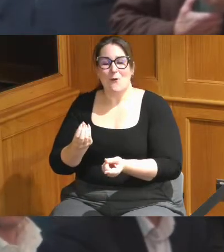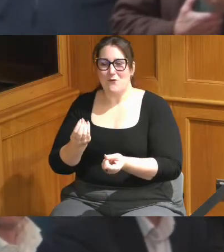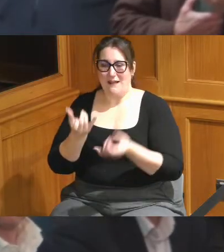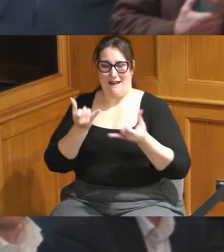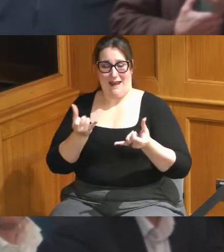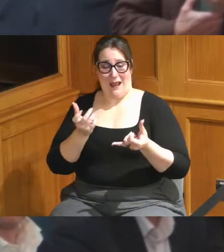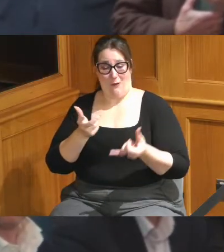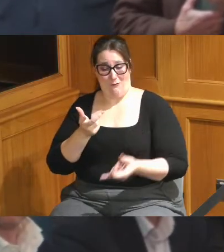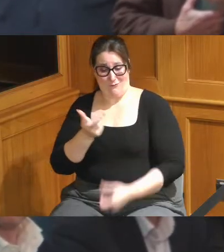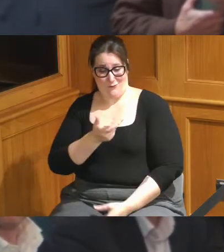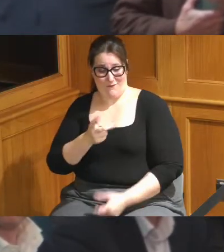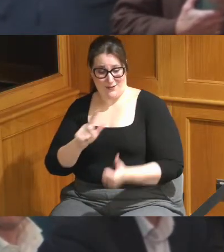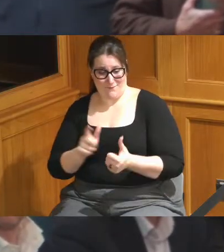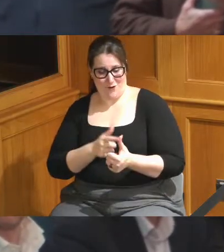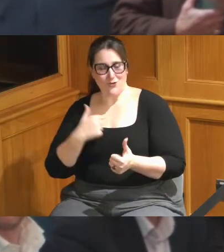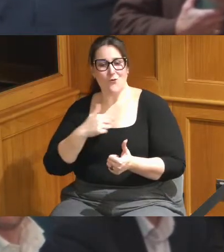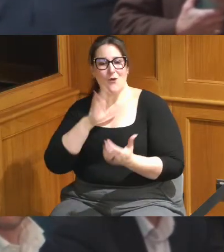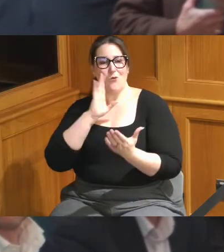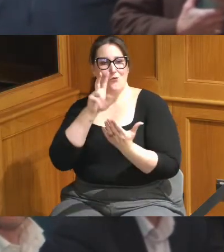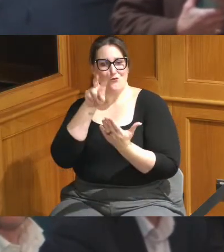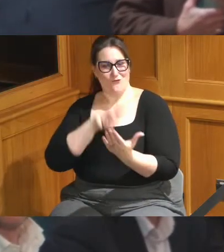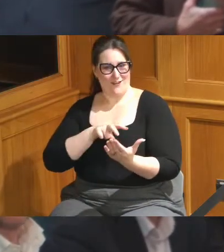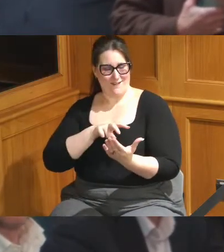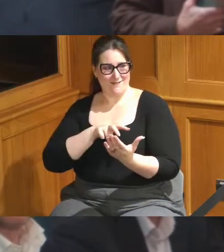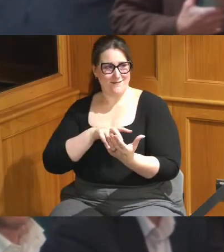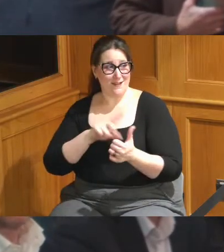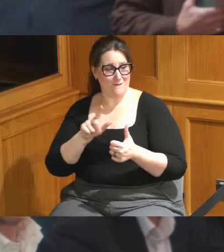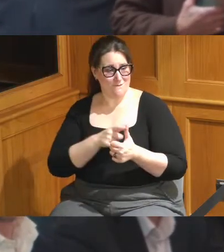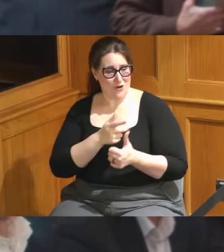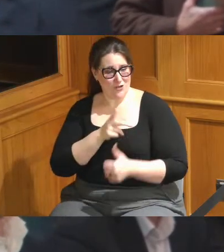Commissioners first, and then we're going to read the proclamation. So, Commissioner Summerow Dumas,